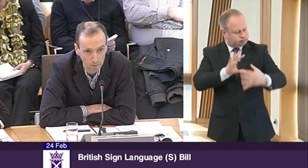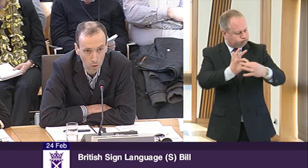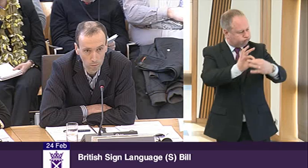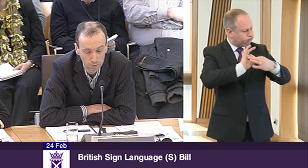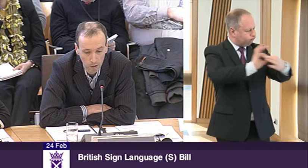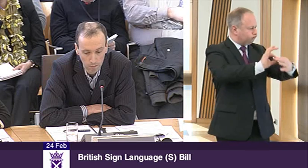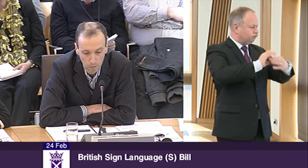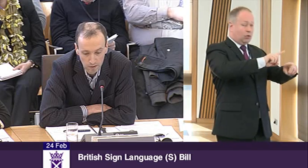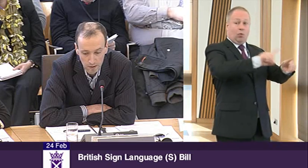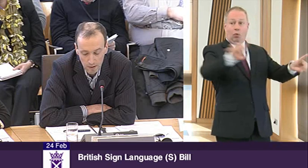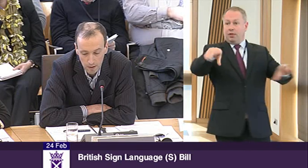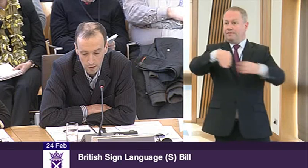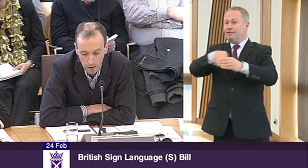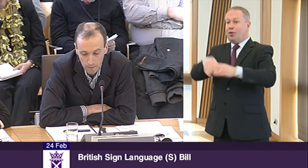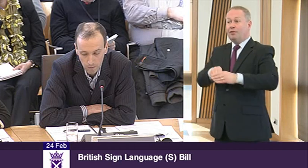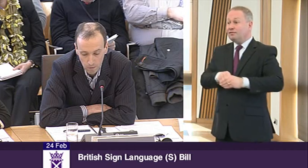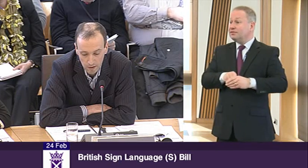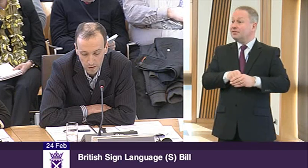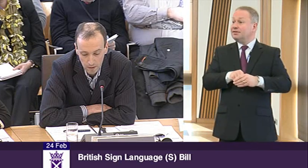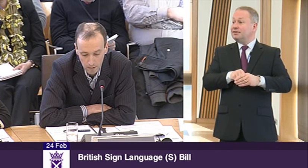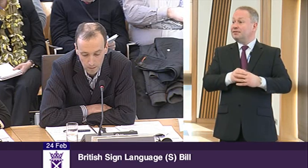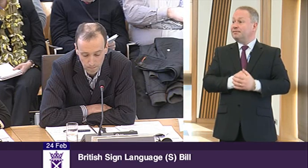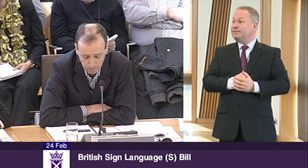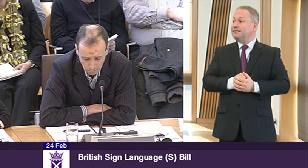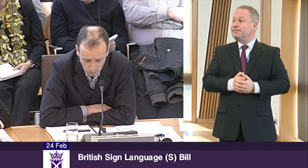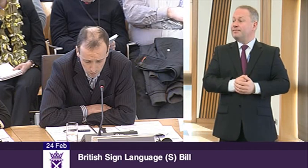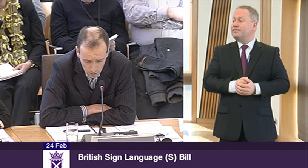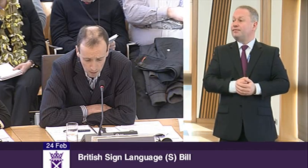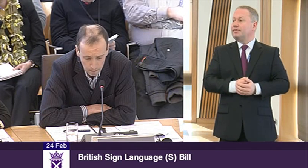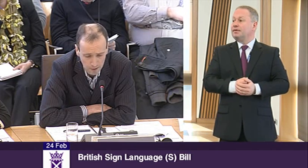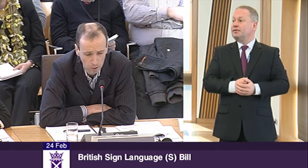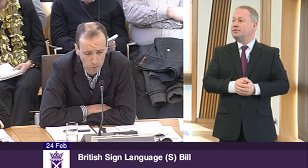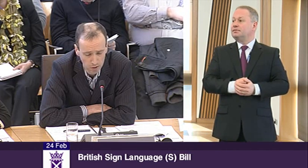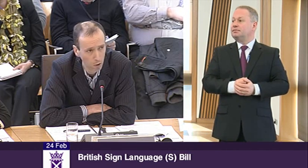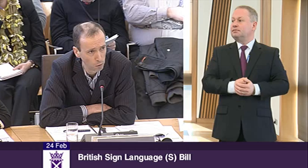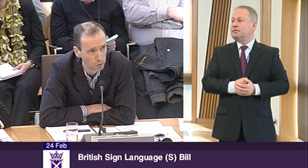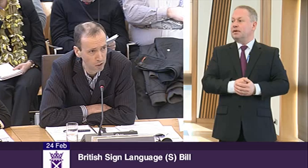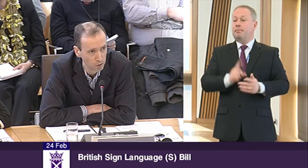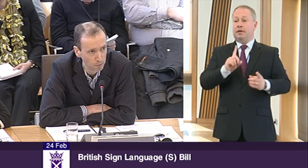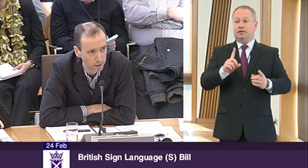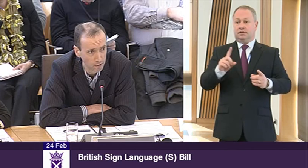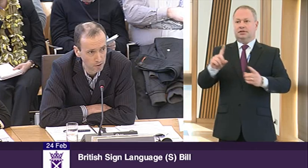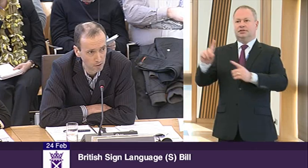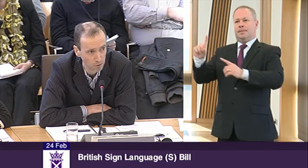engages with everybody involved in the BSL community and with service providers. Our